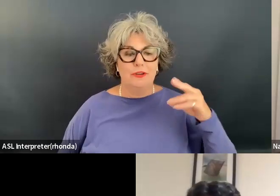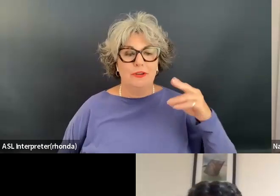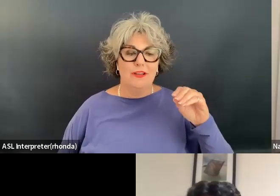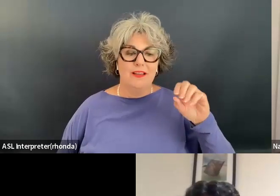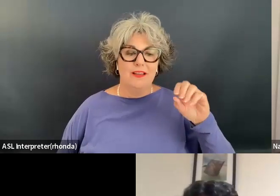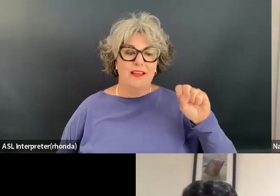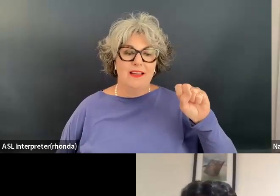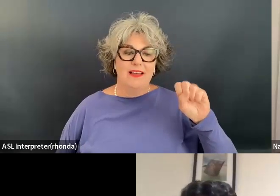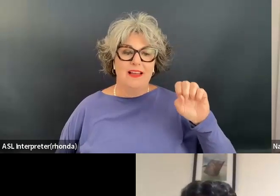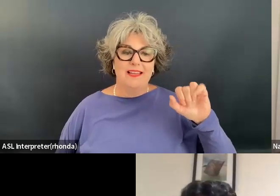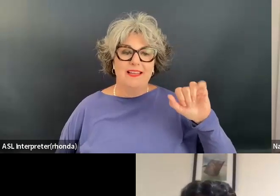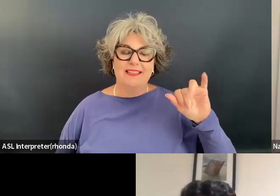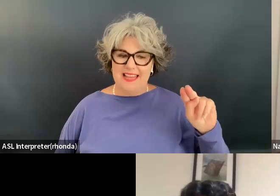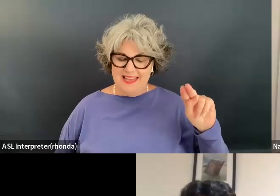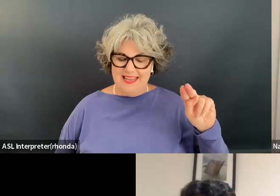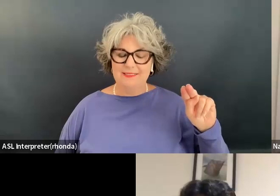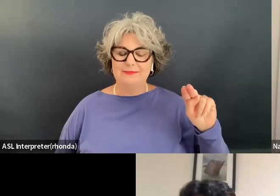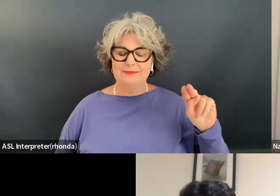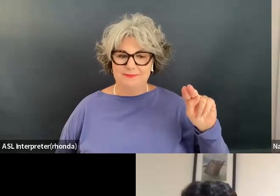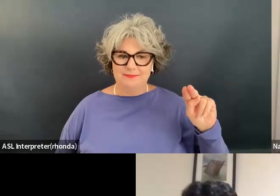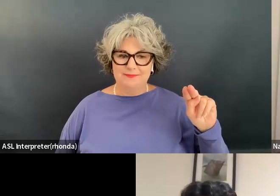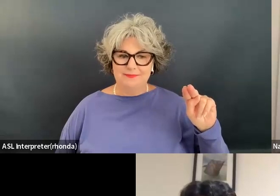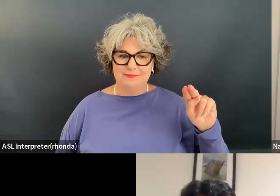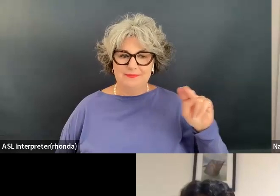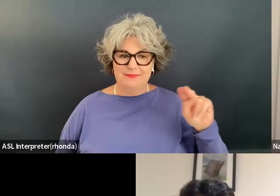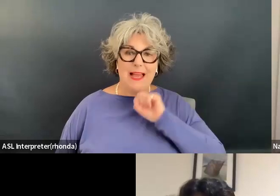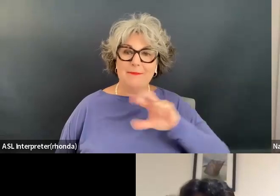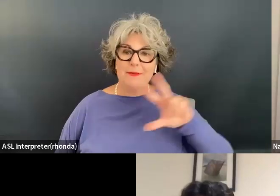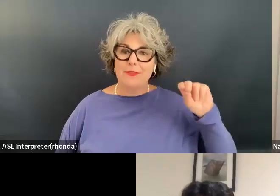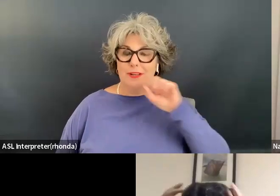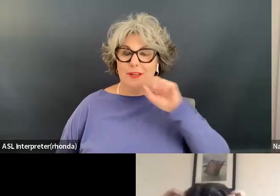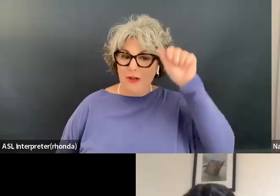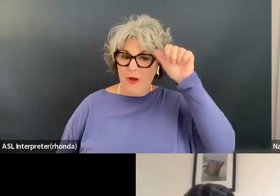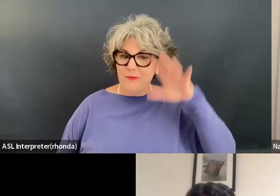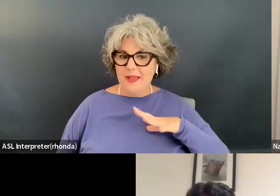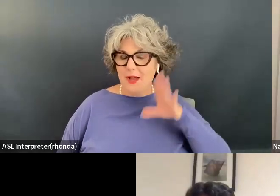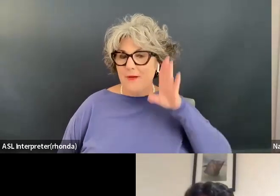Hey, I'm Hossein. I am a 30-year-old man, a brown man with black hair,